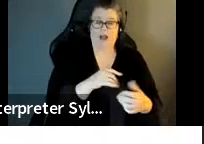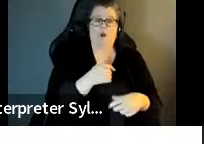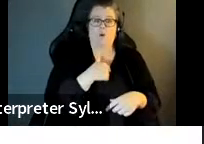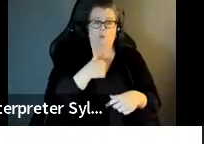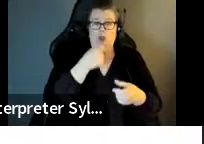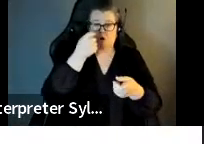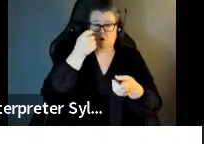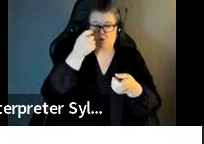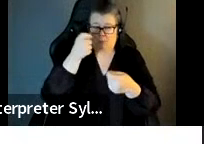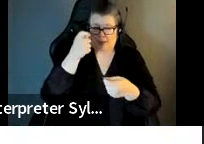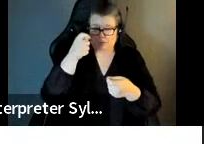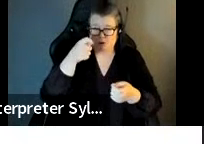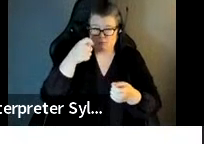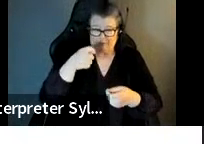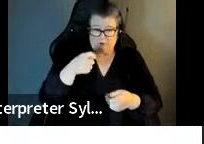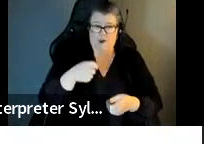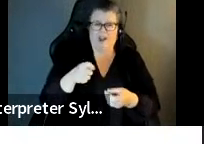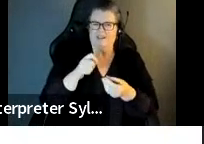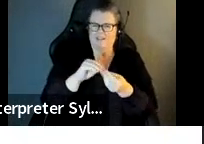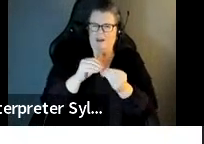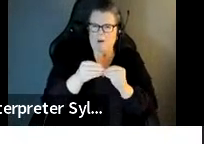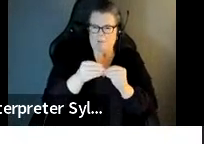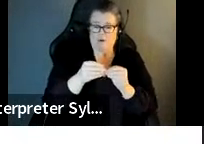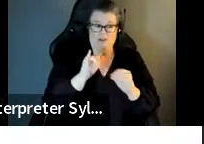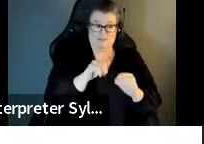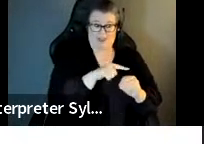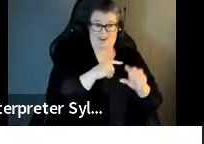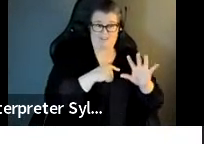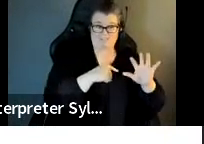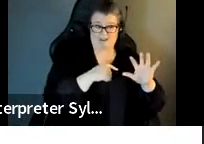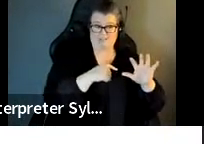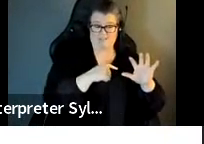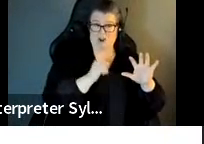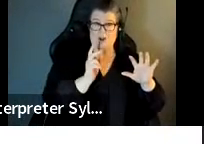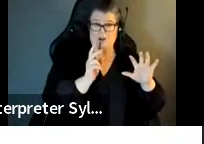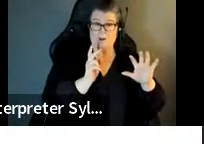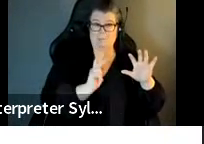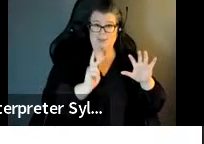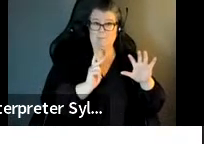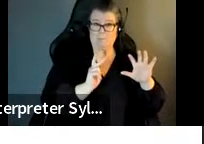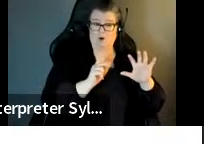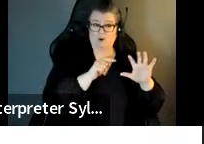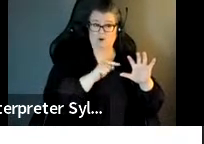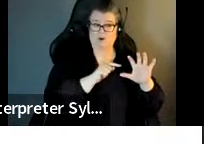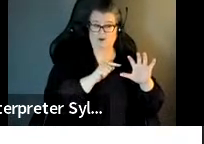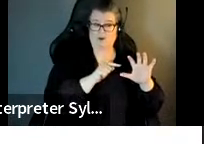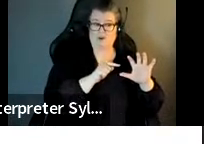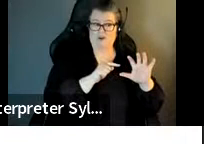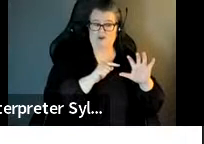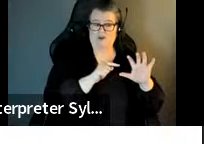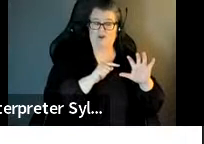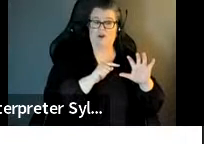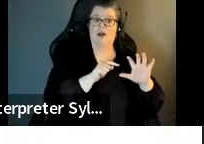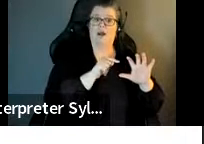these 500 individuals now in this virtual or synthetic sample have proportions exactly